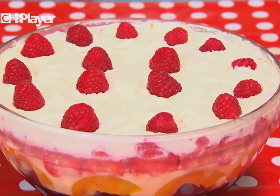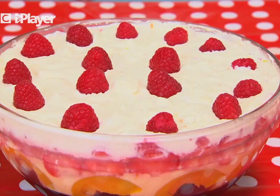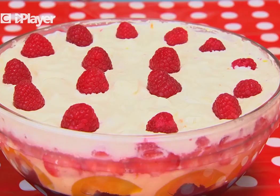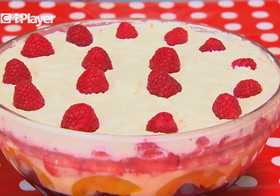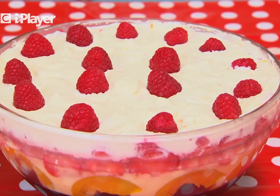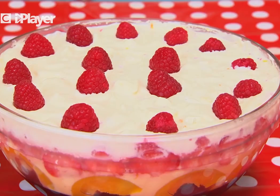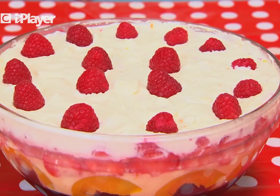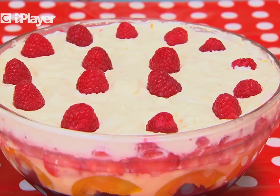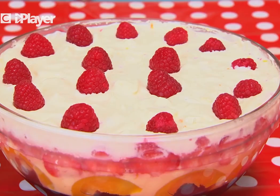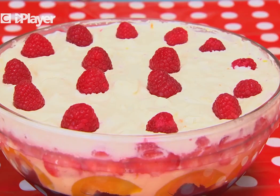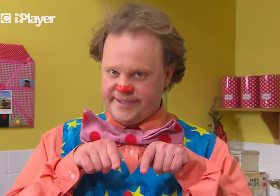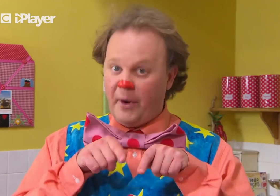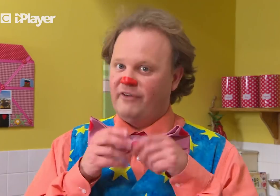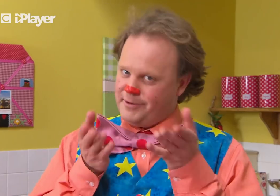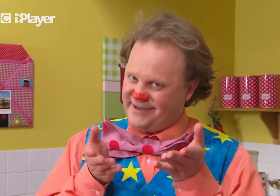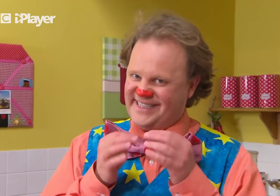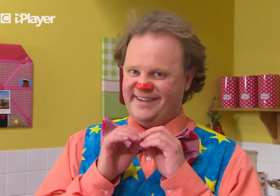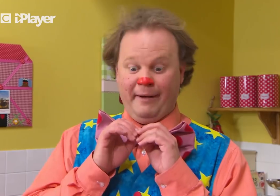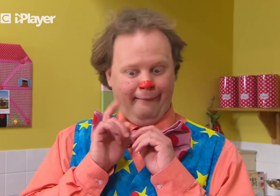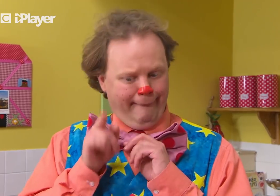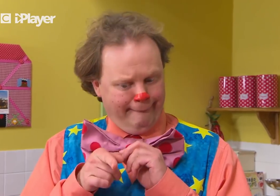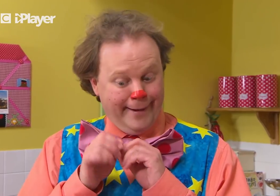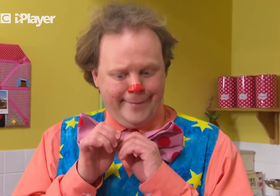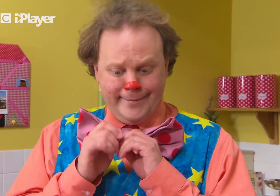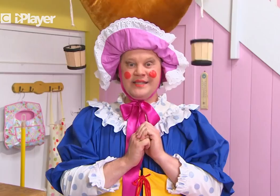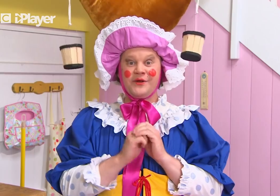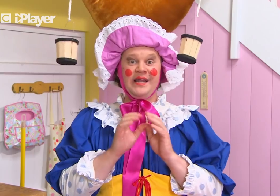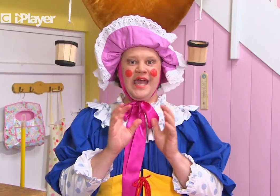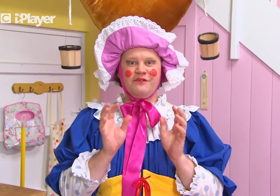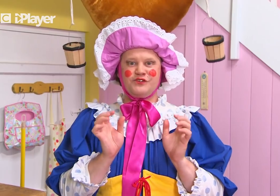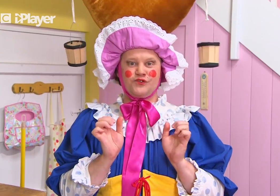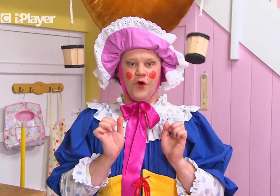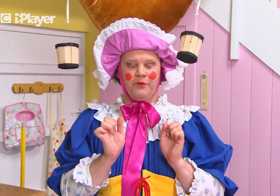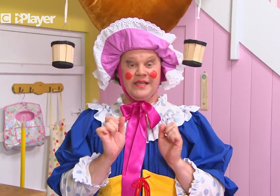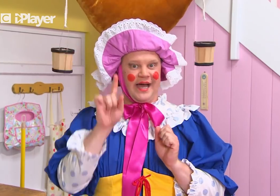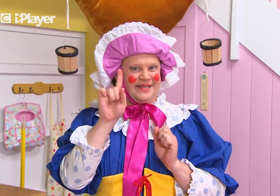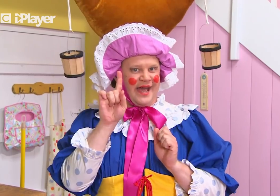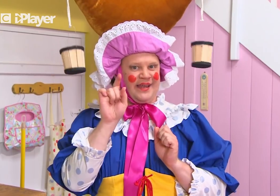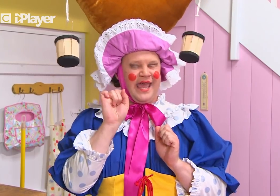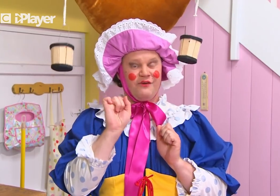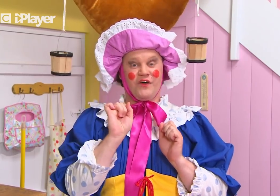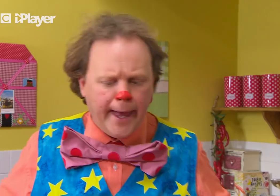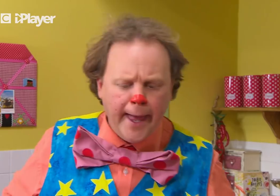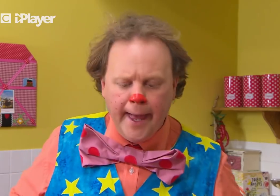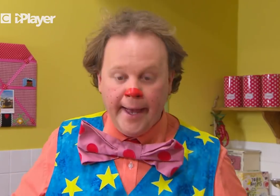and caramel peaches whipped cream and it's got a layer of strawberries another layer of whipped